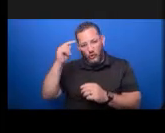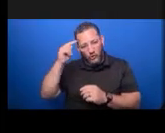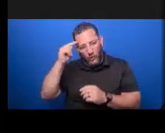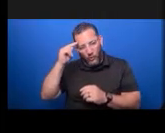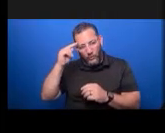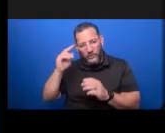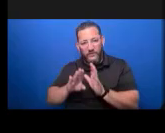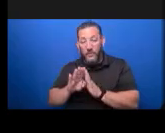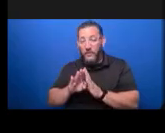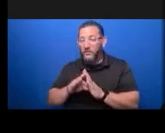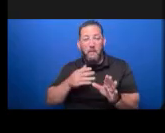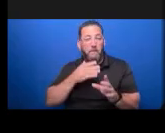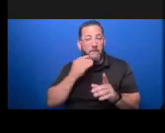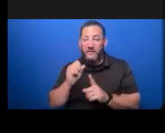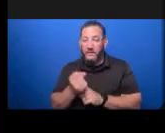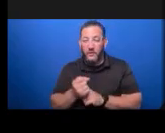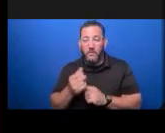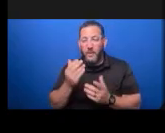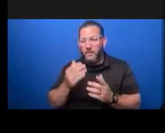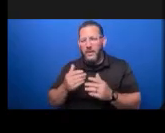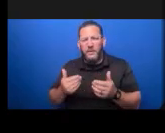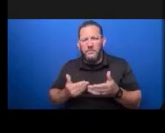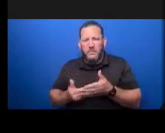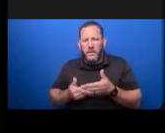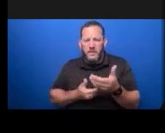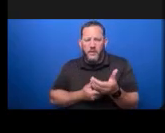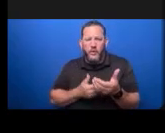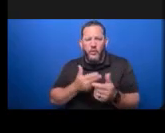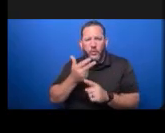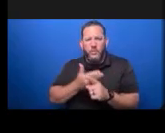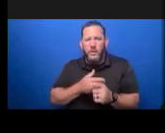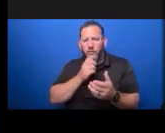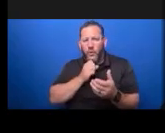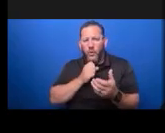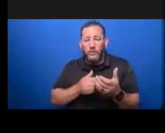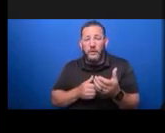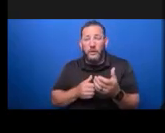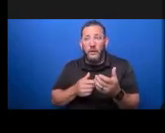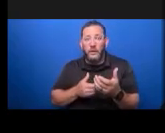guy. He's three months old, and he's just lingering on high flow